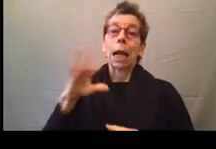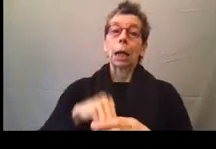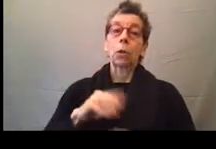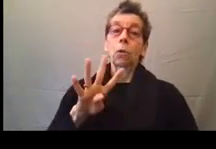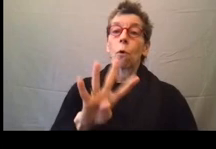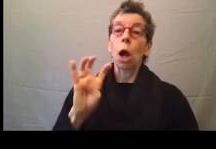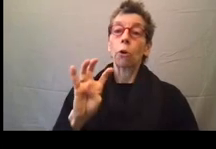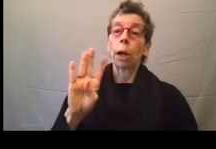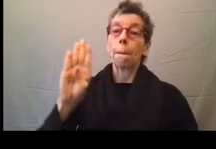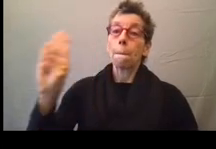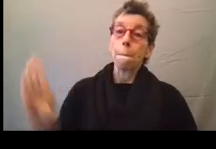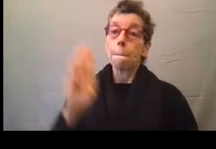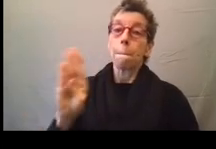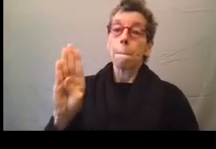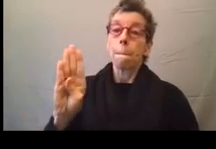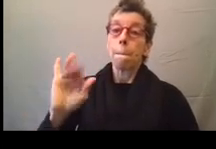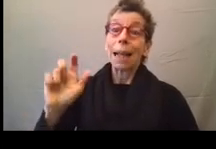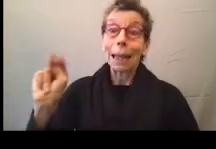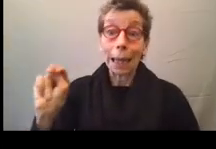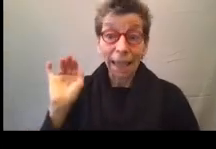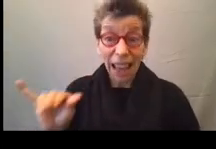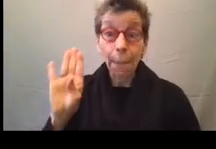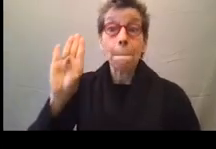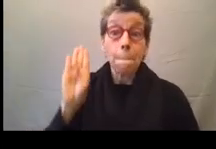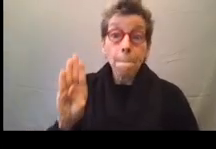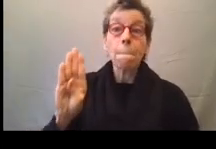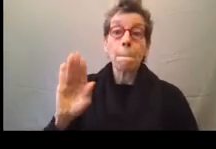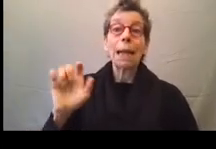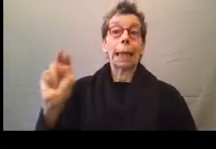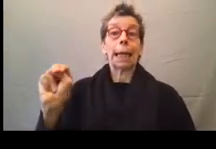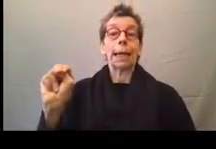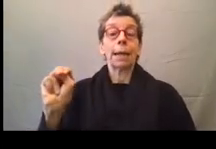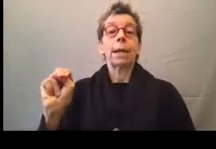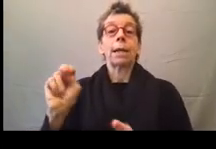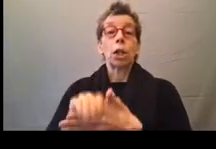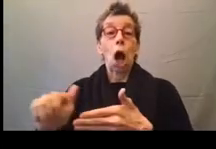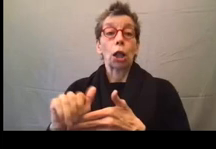remind myself for home and community based services. I want to be clear, congress still